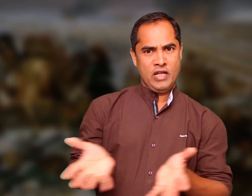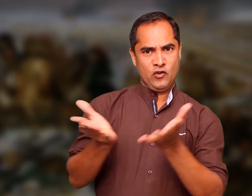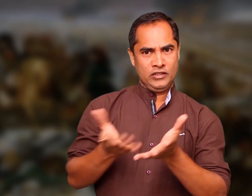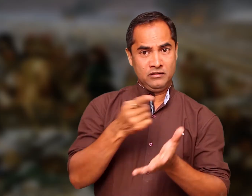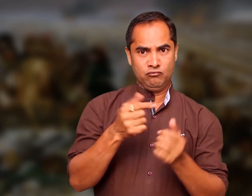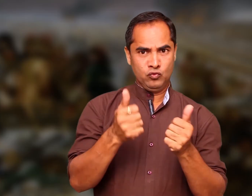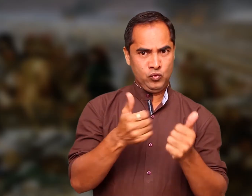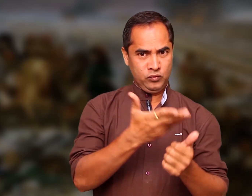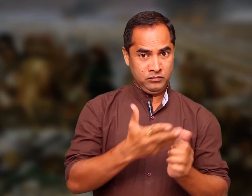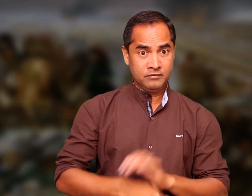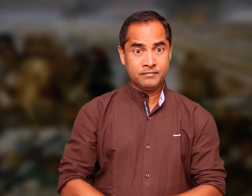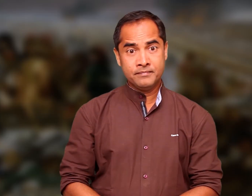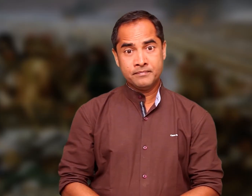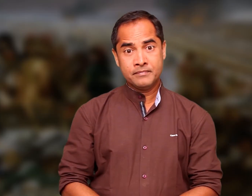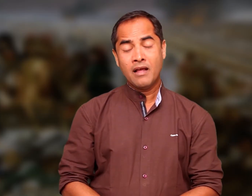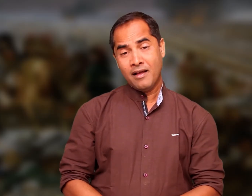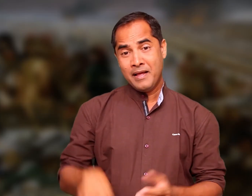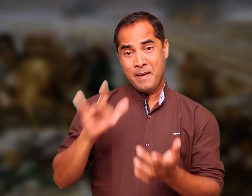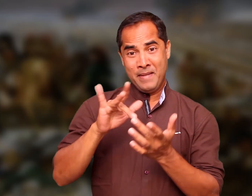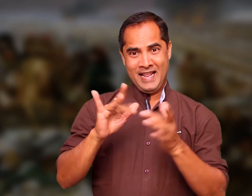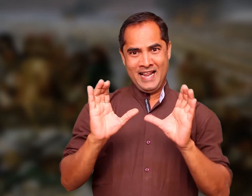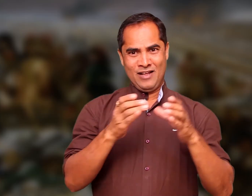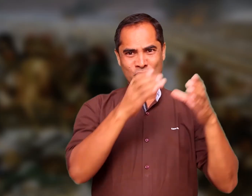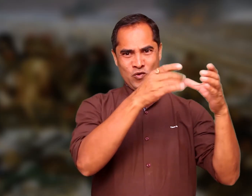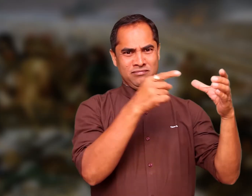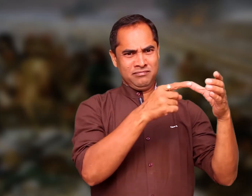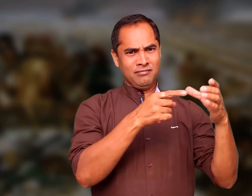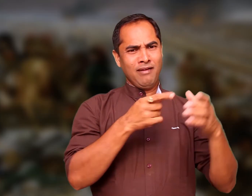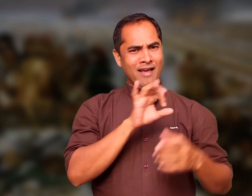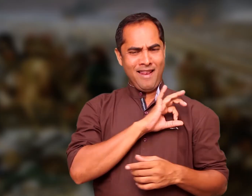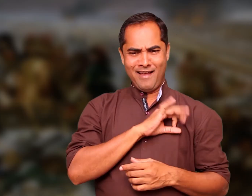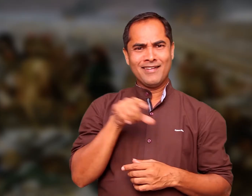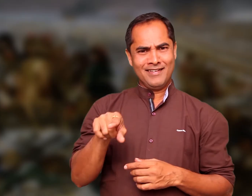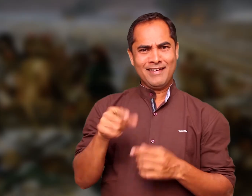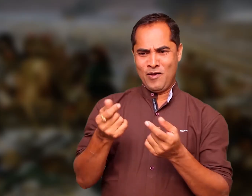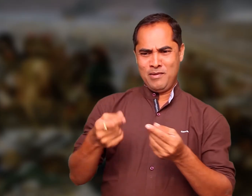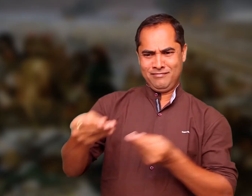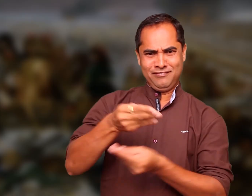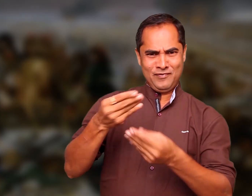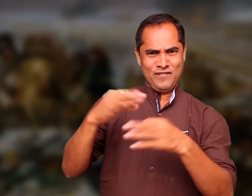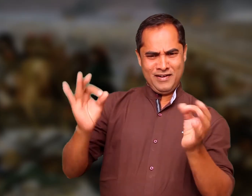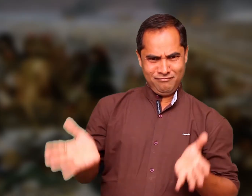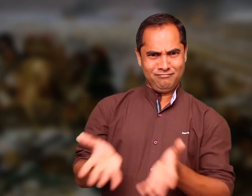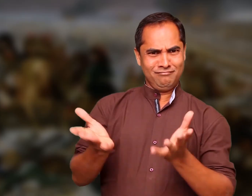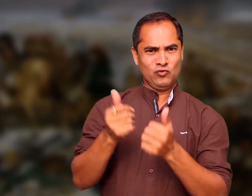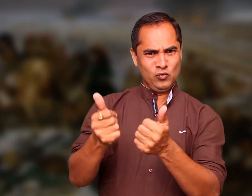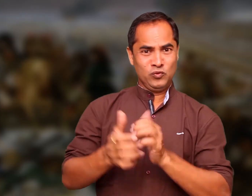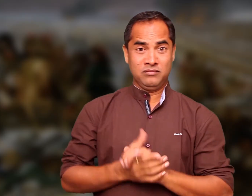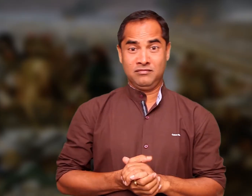in economic liberalisation. The emergence of middle class also favoured economic